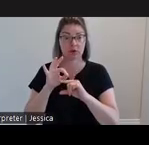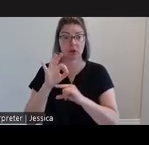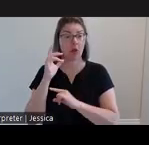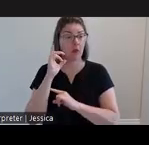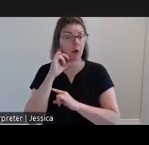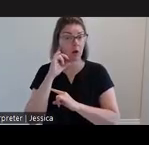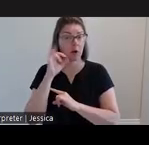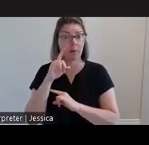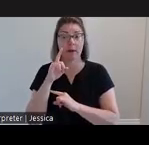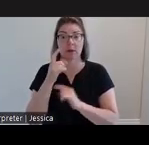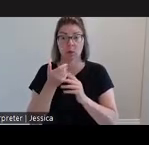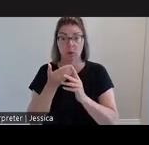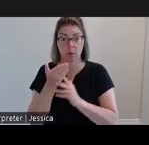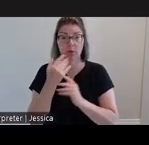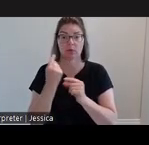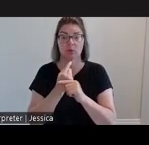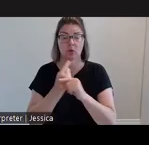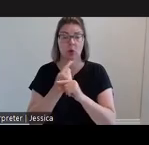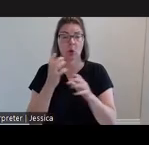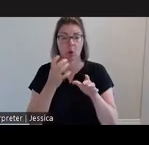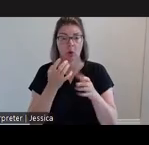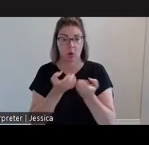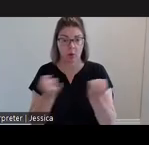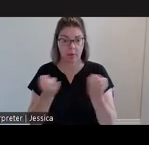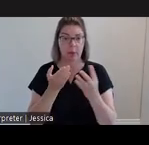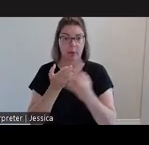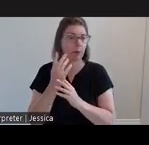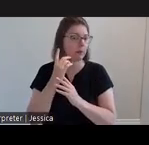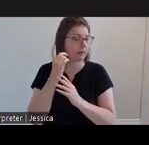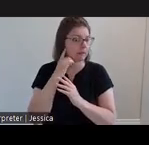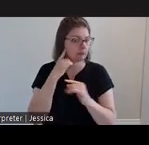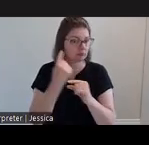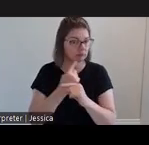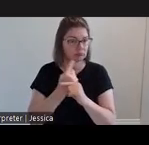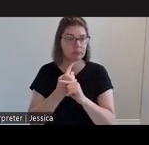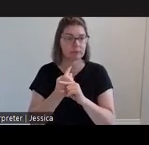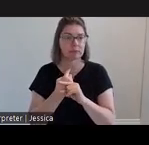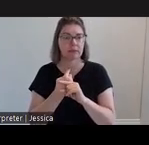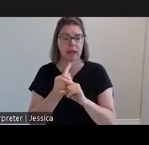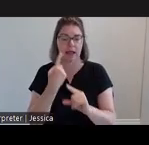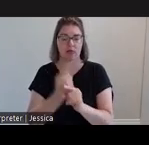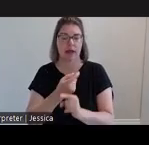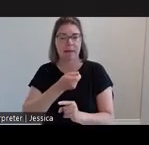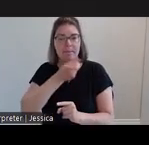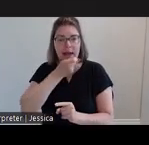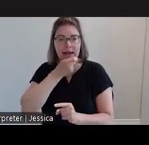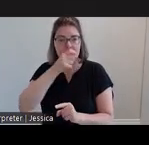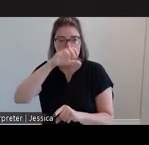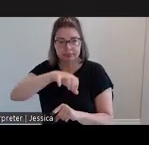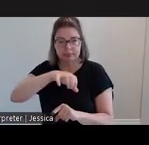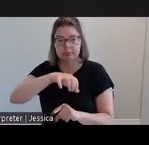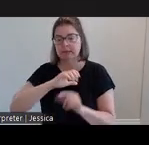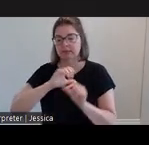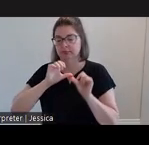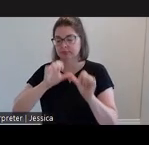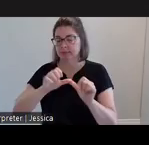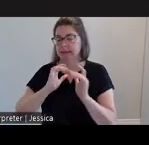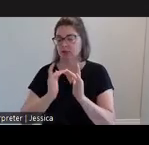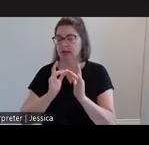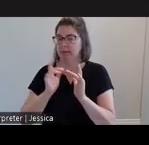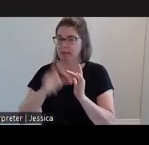the correct equipment requiring speakers, um, and correctly position microphones. A stable internet connection is essential for live captioners